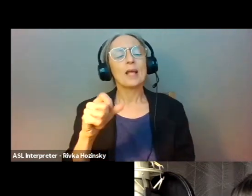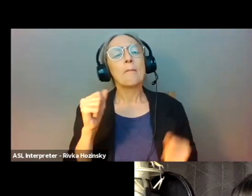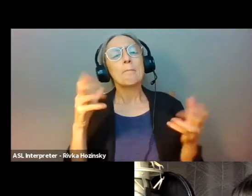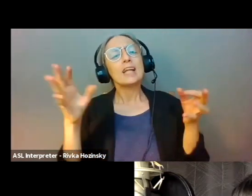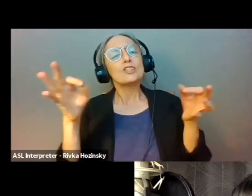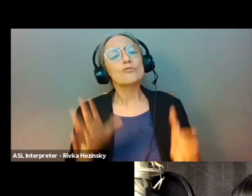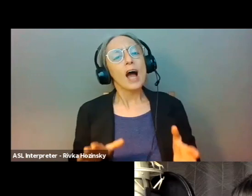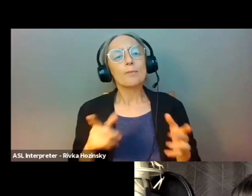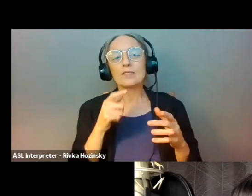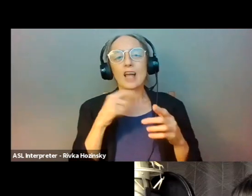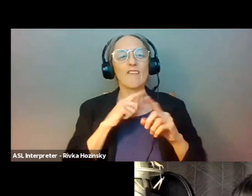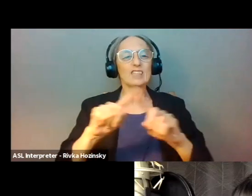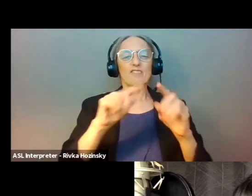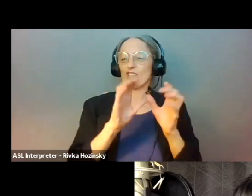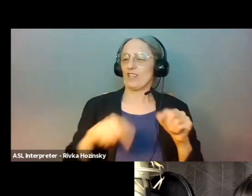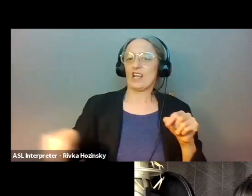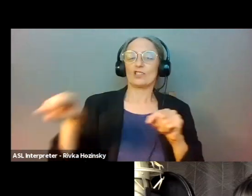certifications that, say an ASL interpreter would,